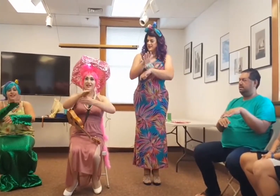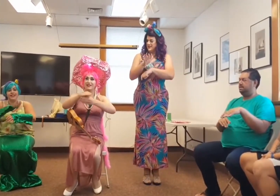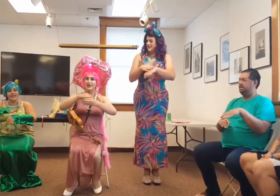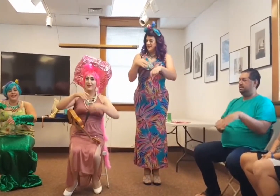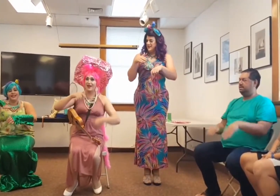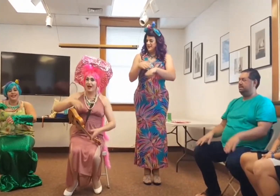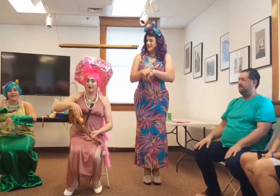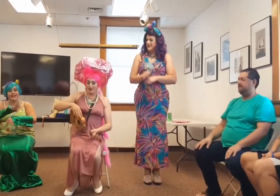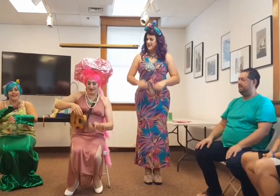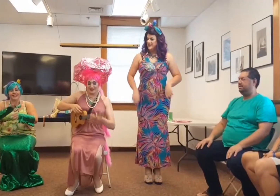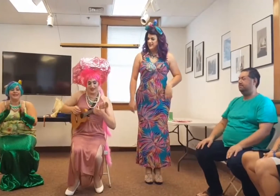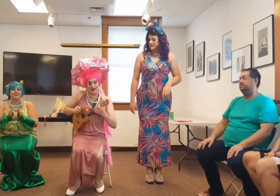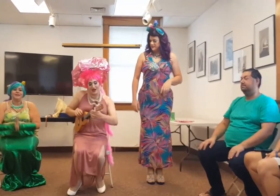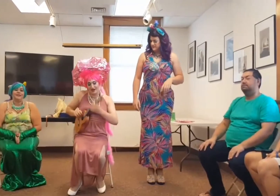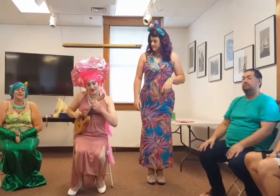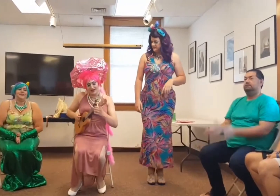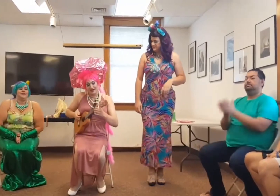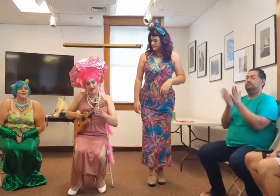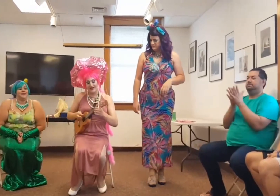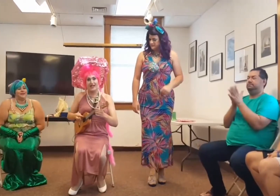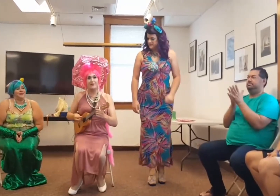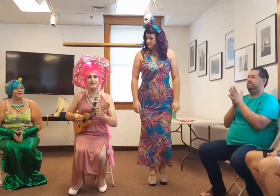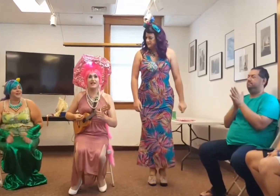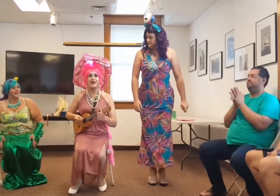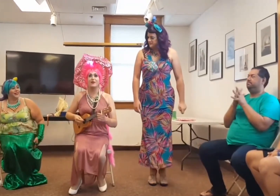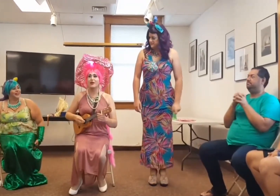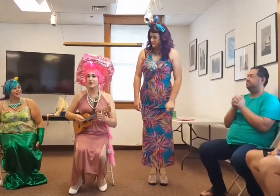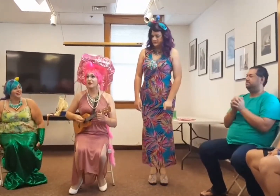So there we go. We're going to sing along, and every time we say that, we're going to do it